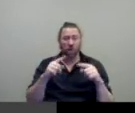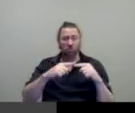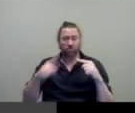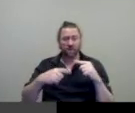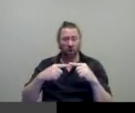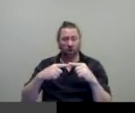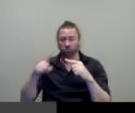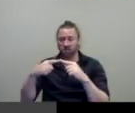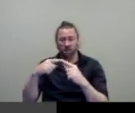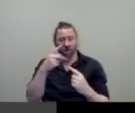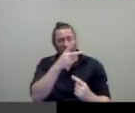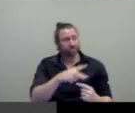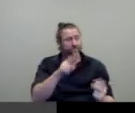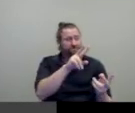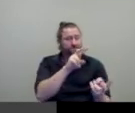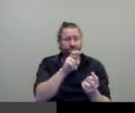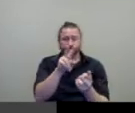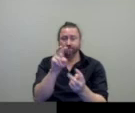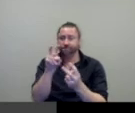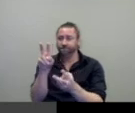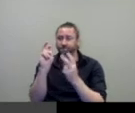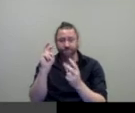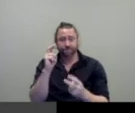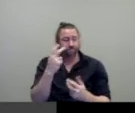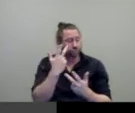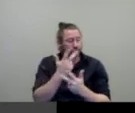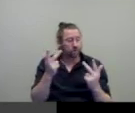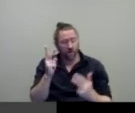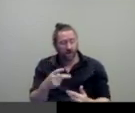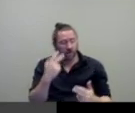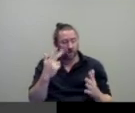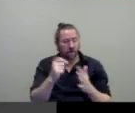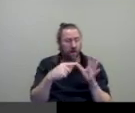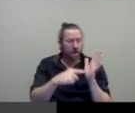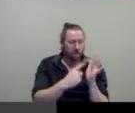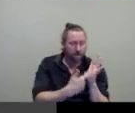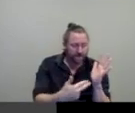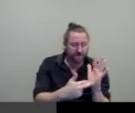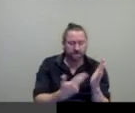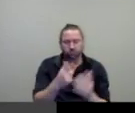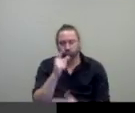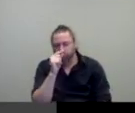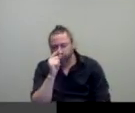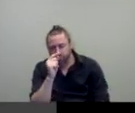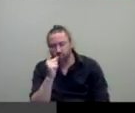established imagery in order to think about the patterns and possibilities and problems